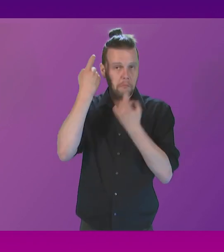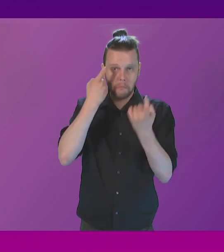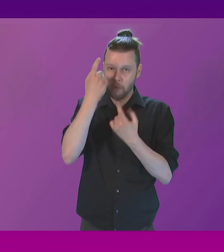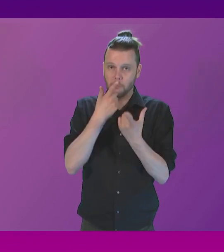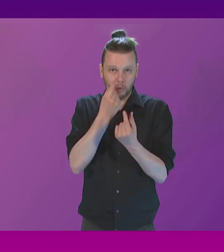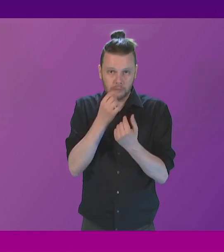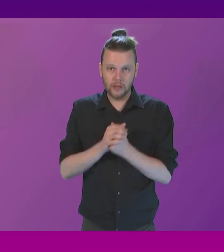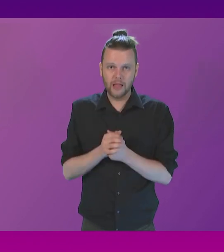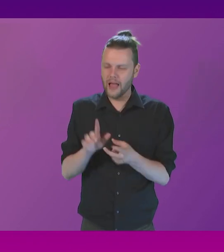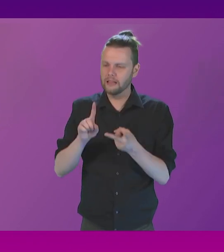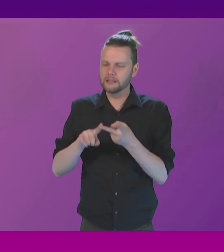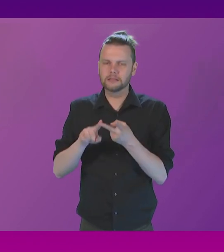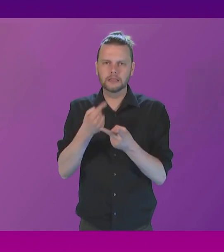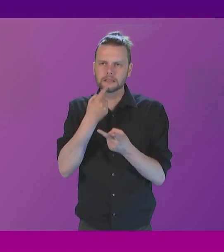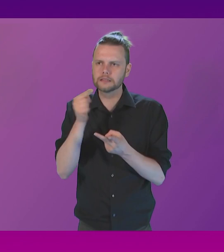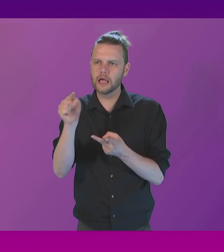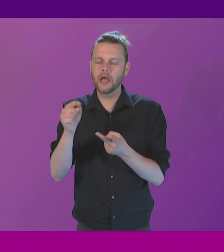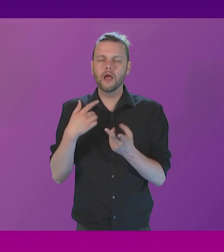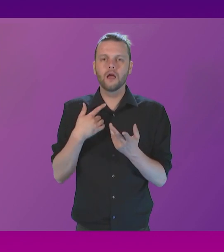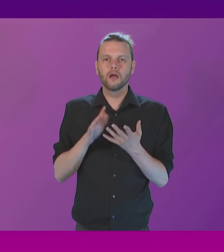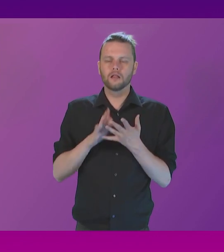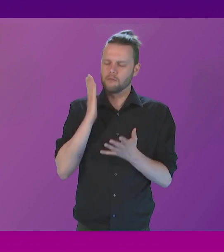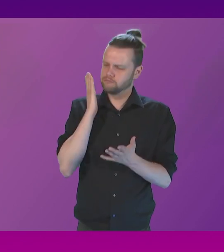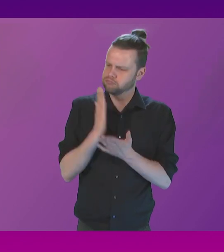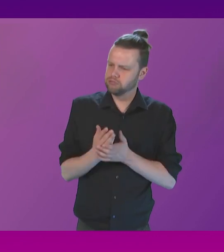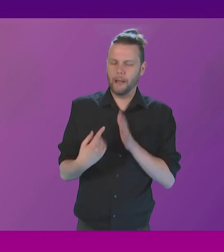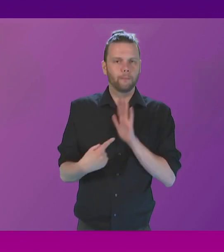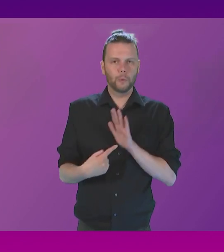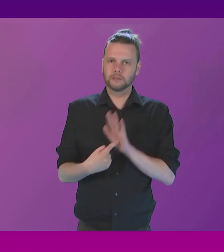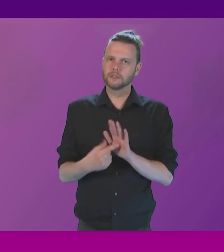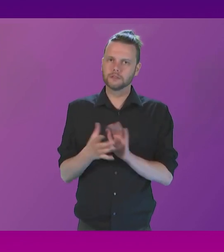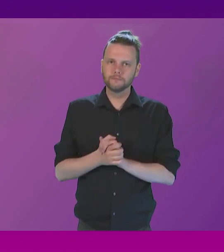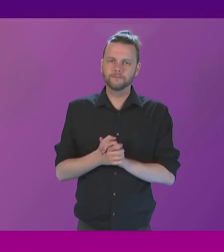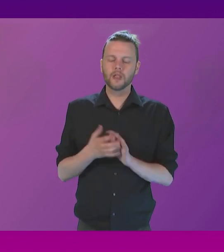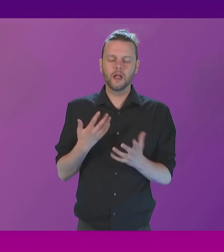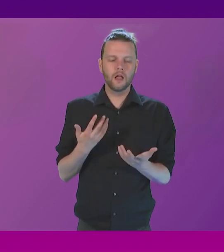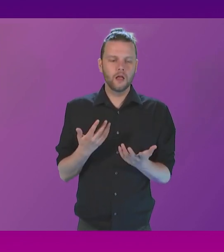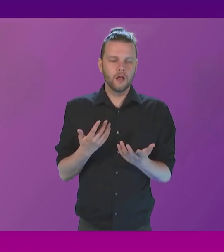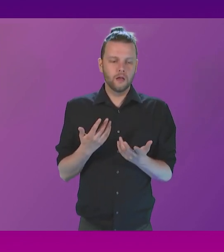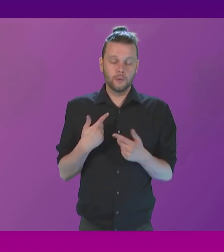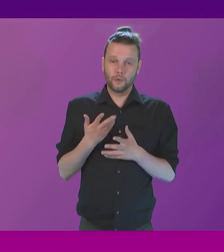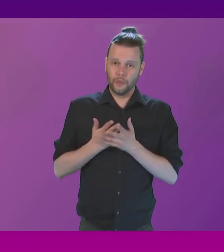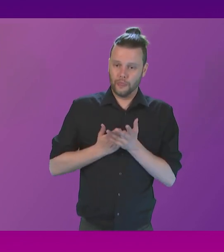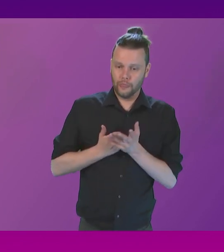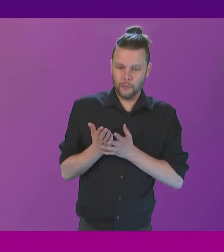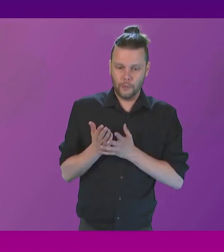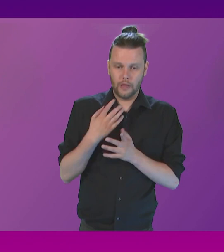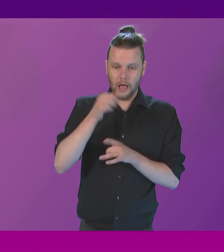Fiona Hyslop’s second call is so important. As they are going through what is every parent’s